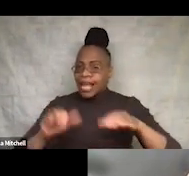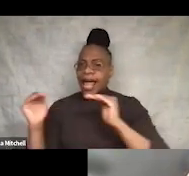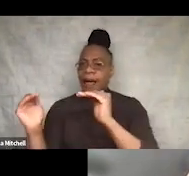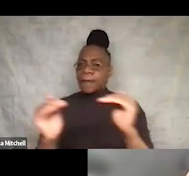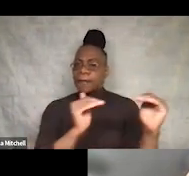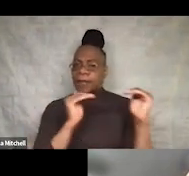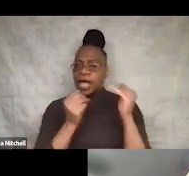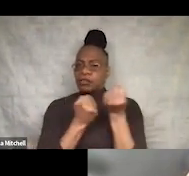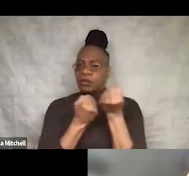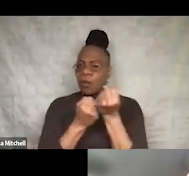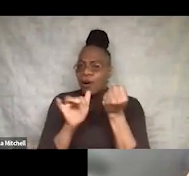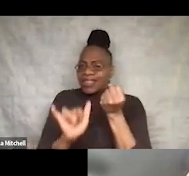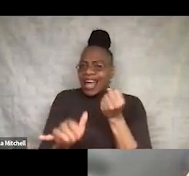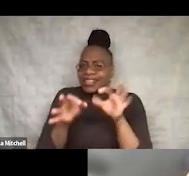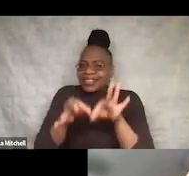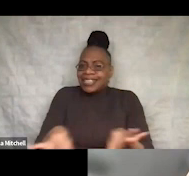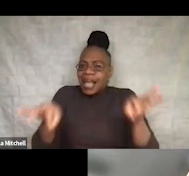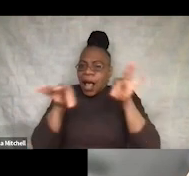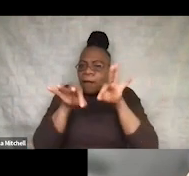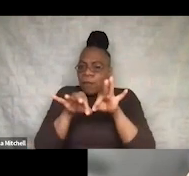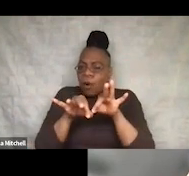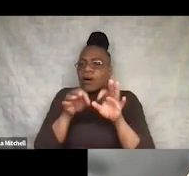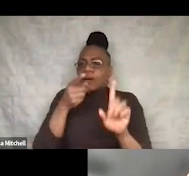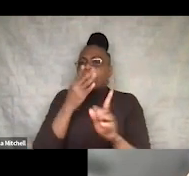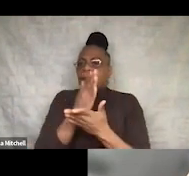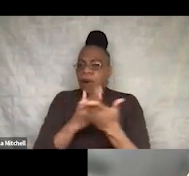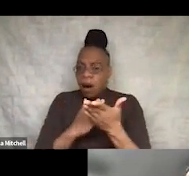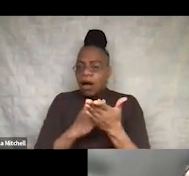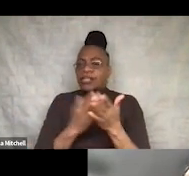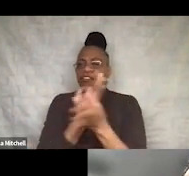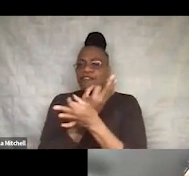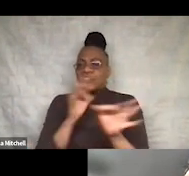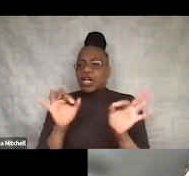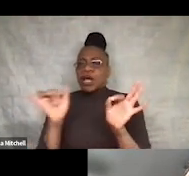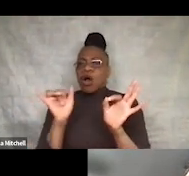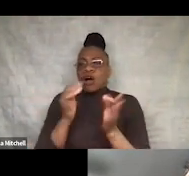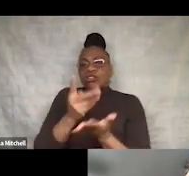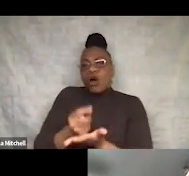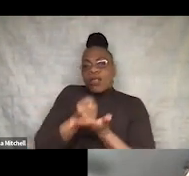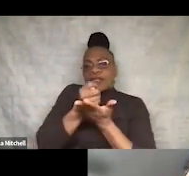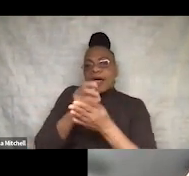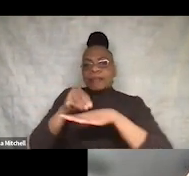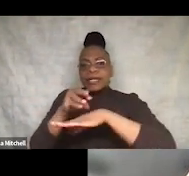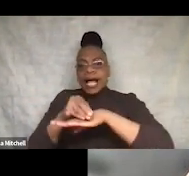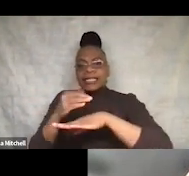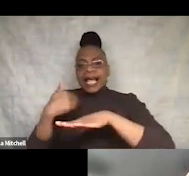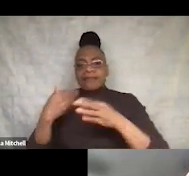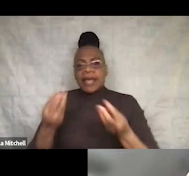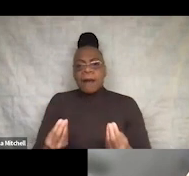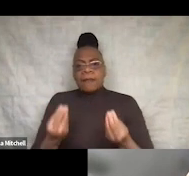of Foundations To Freedom, therapy and counseling, and making sure that kind of multidimensional multi-pathway counseling